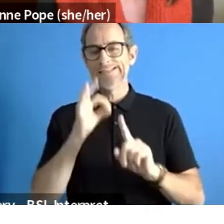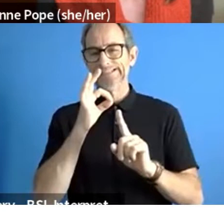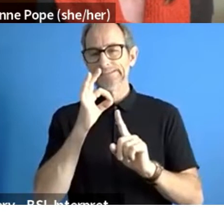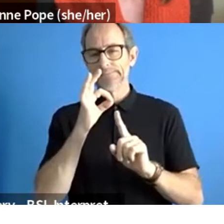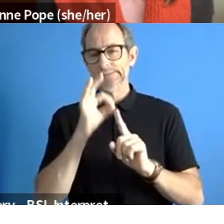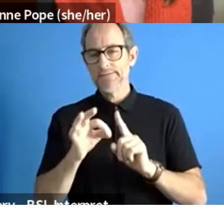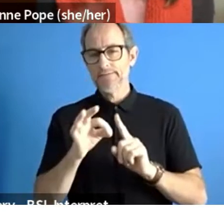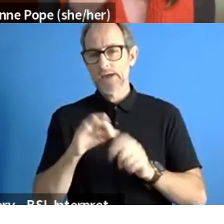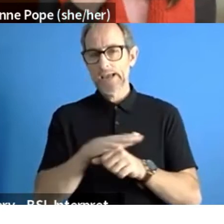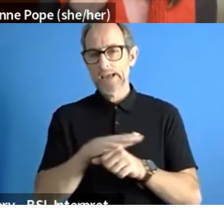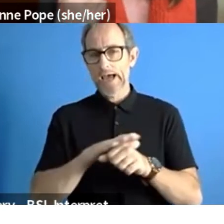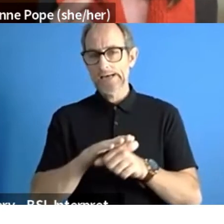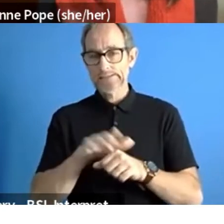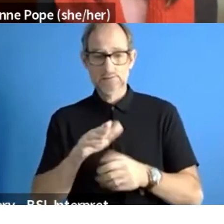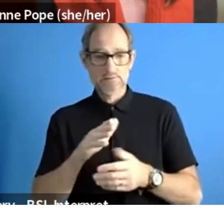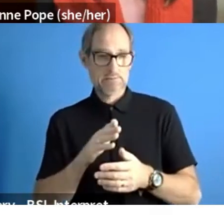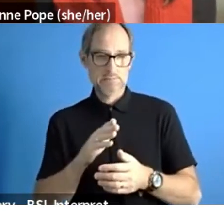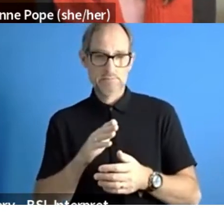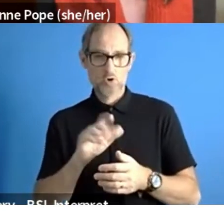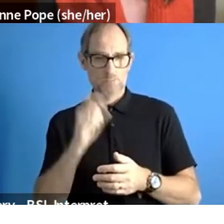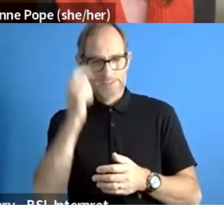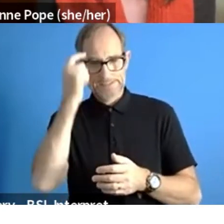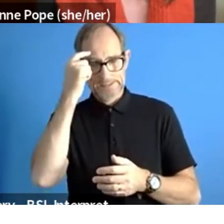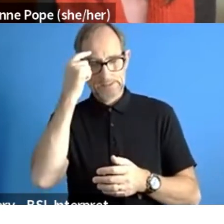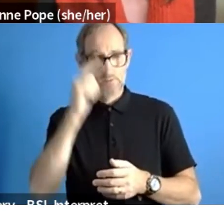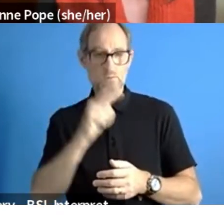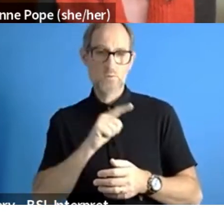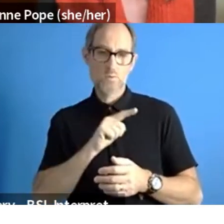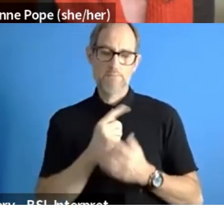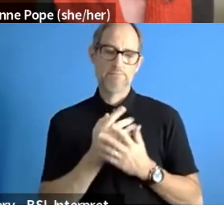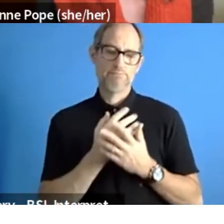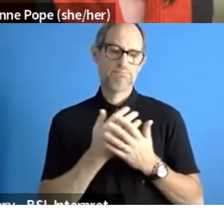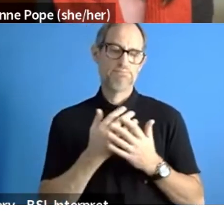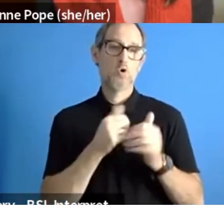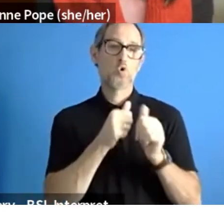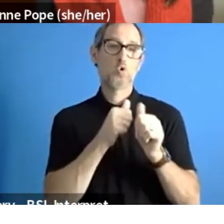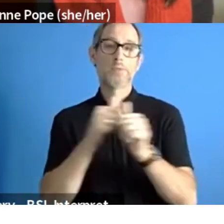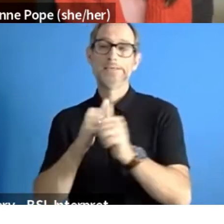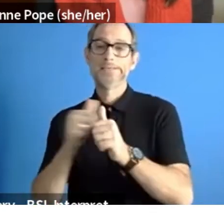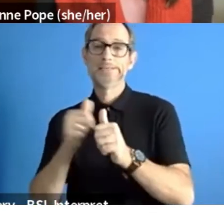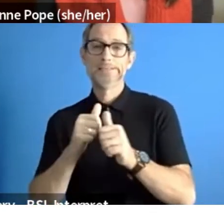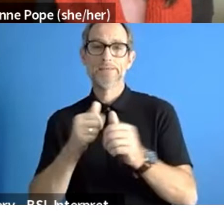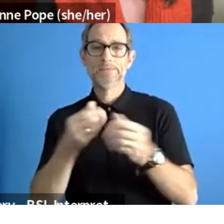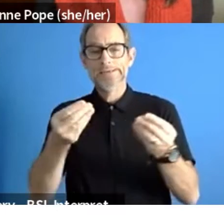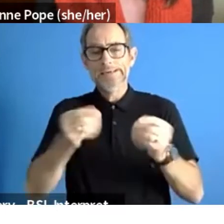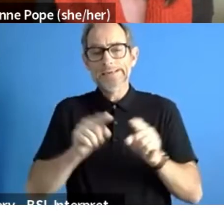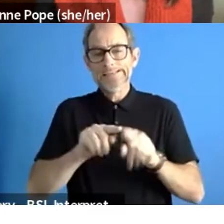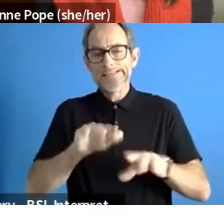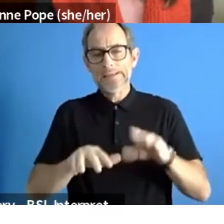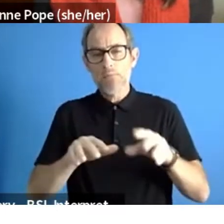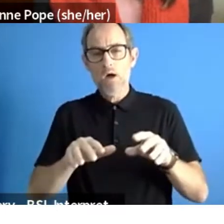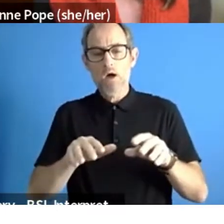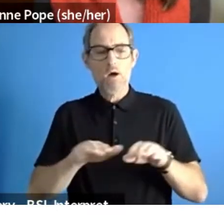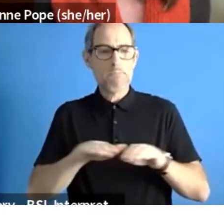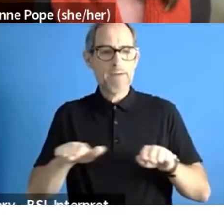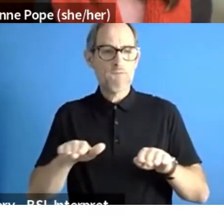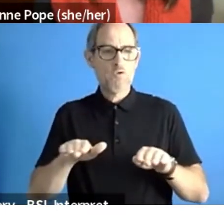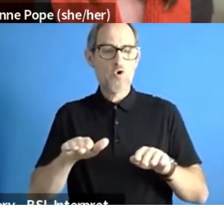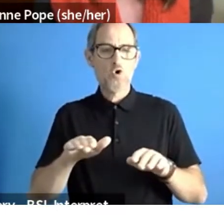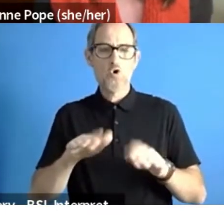this was a no-brainer for us because there are countless suppliers that provide these kinds of platforms for contact centres, basically any